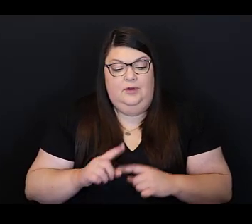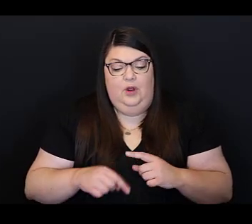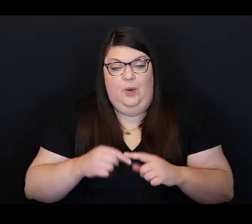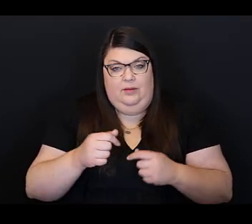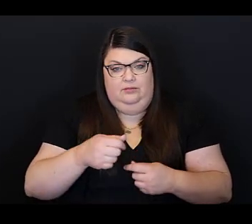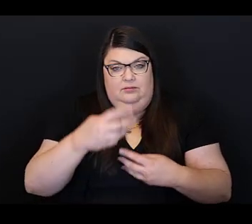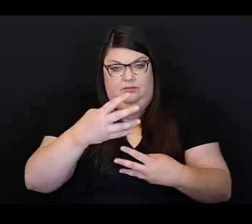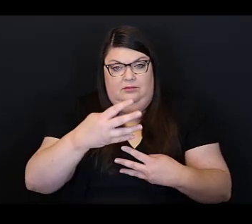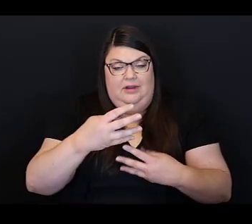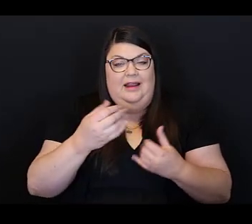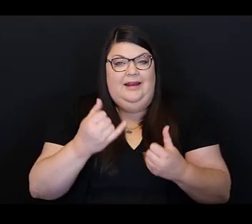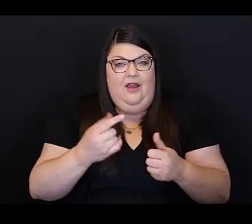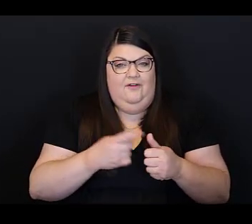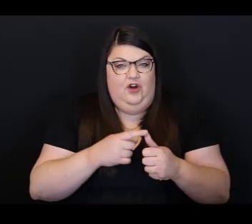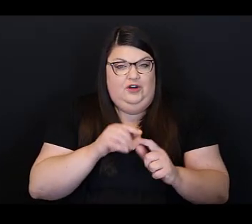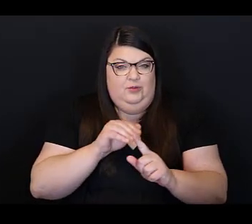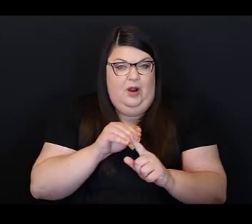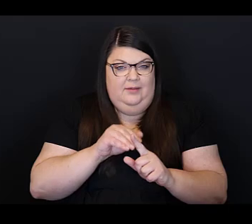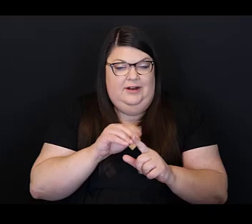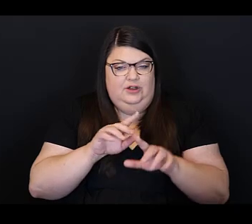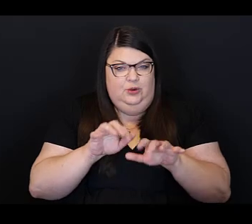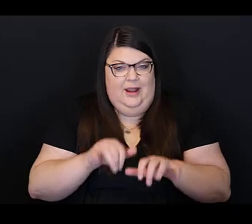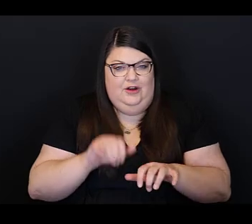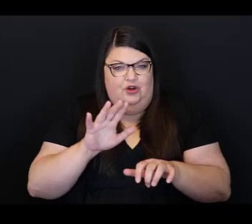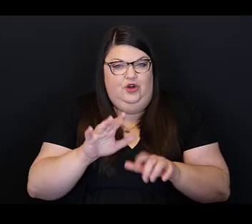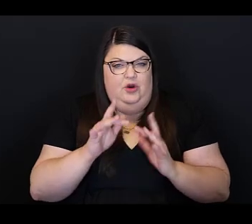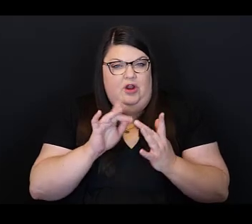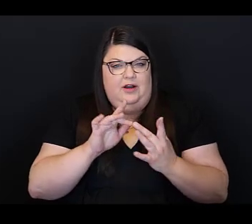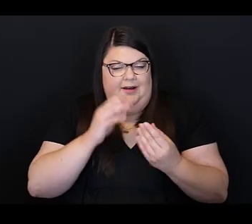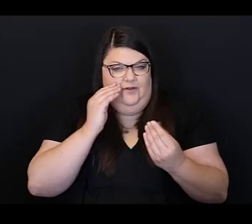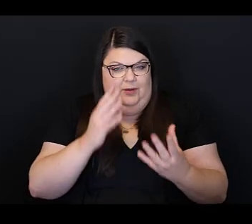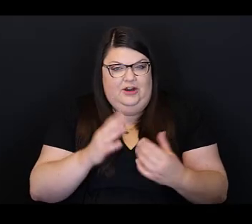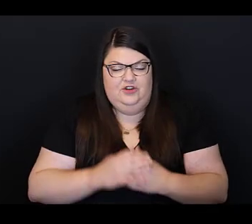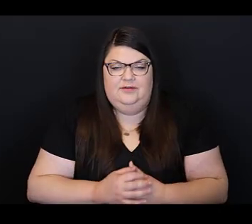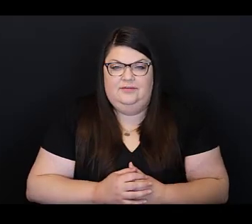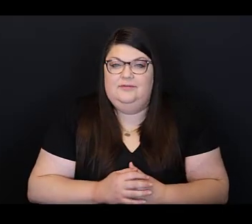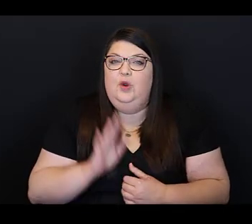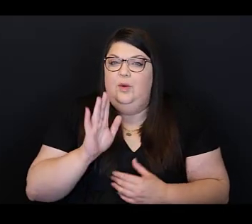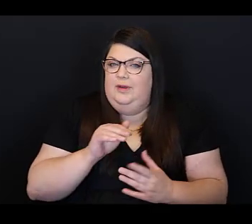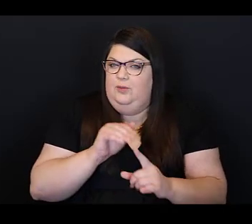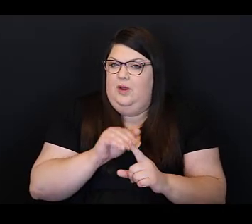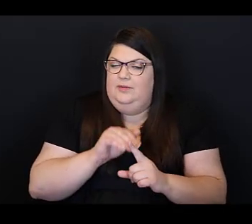on the form, you will first be prompted to enter your contact information. You will be prompted to